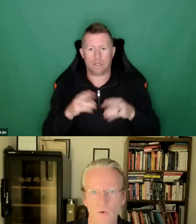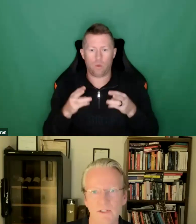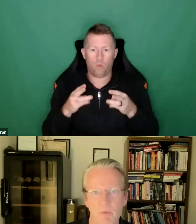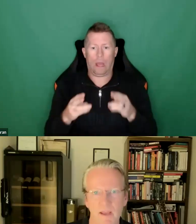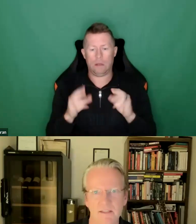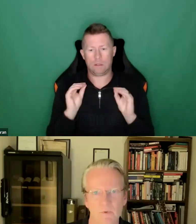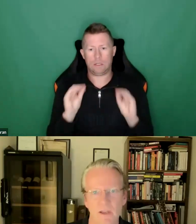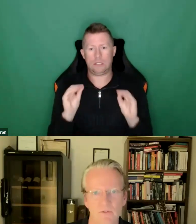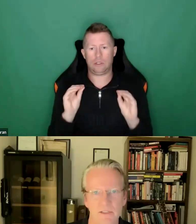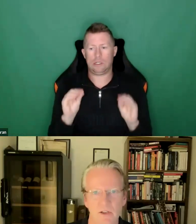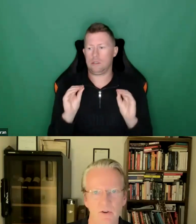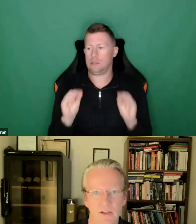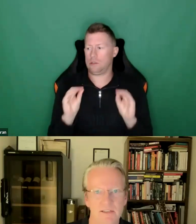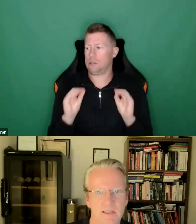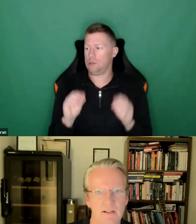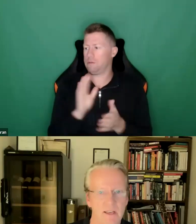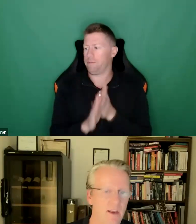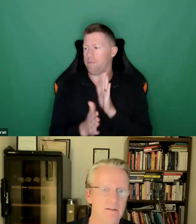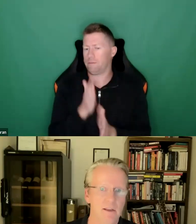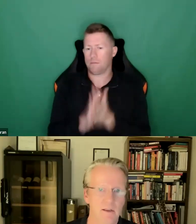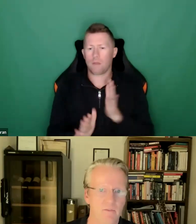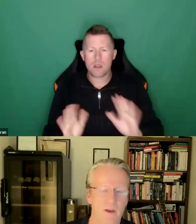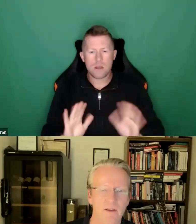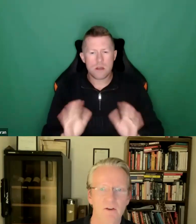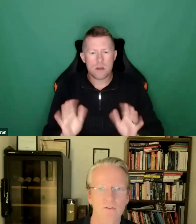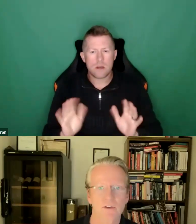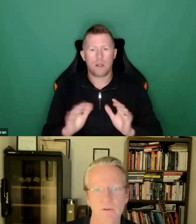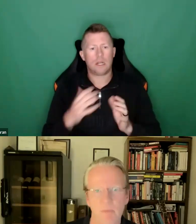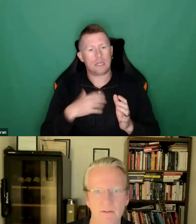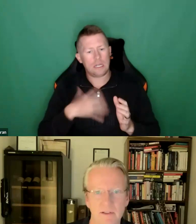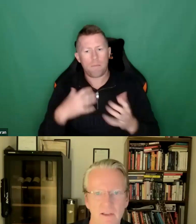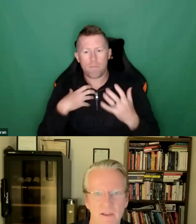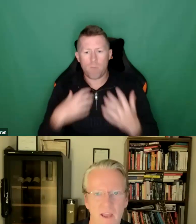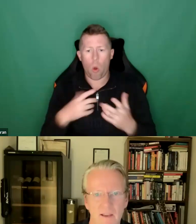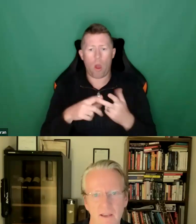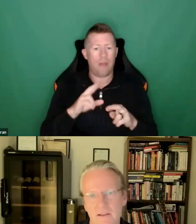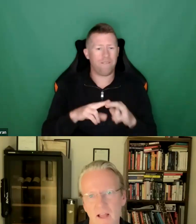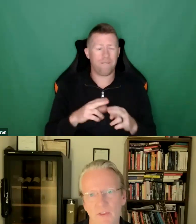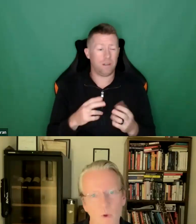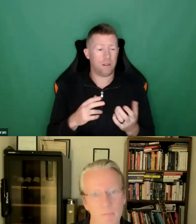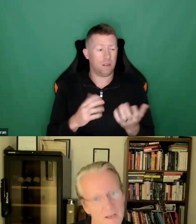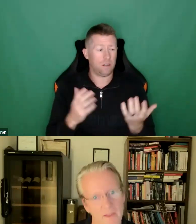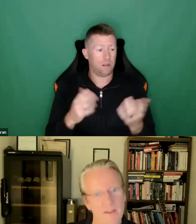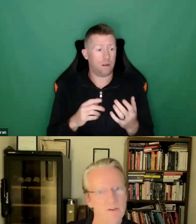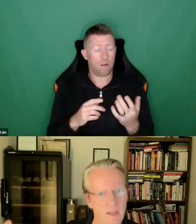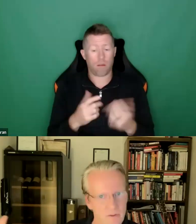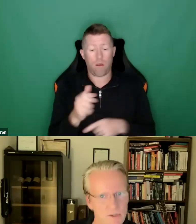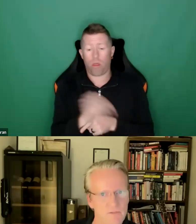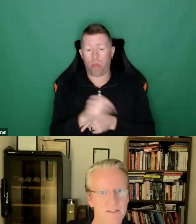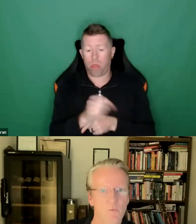things. It is probably the more promising way forward than staying in this old, traditional way of thinking